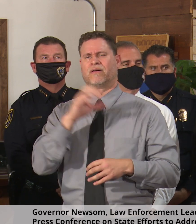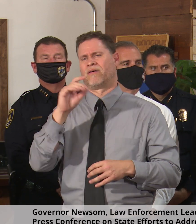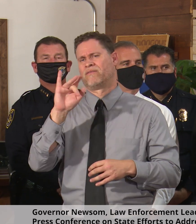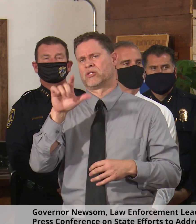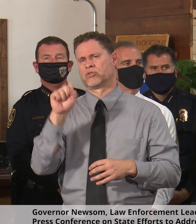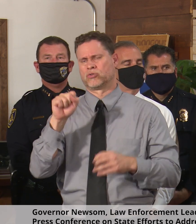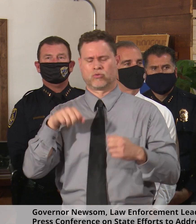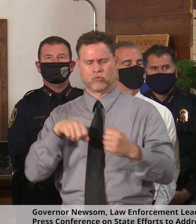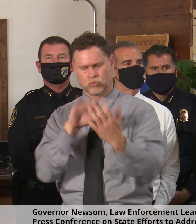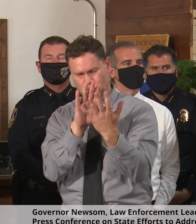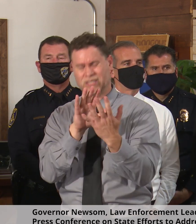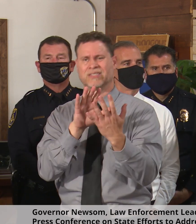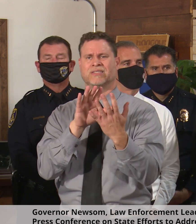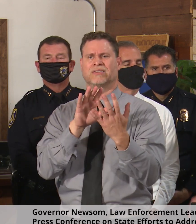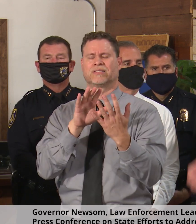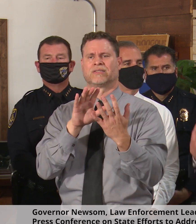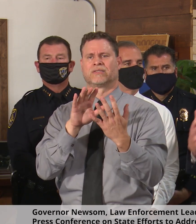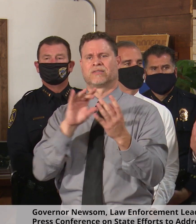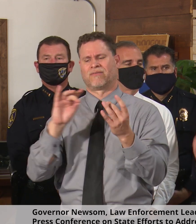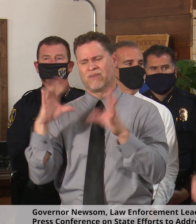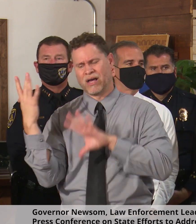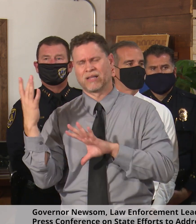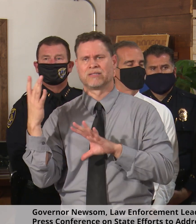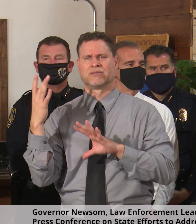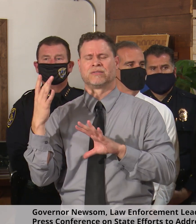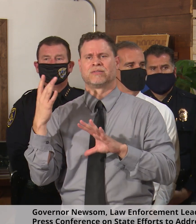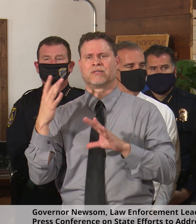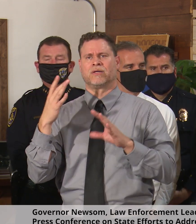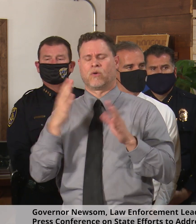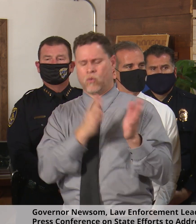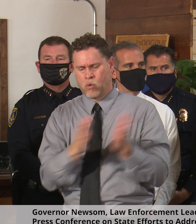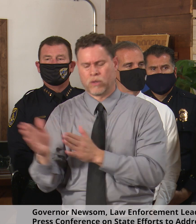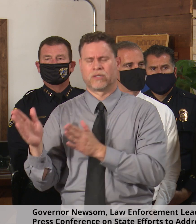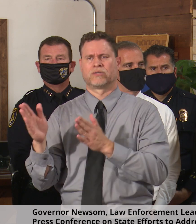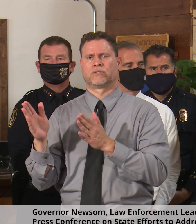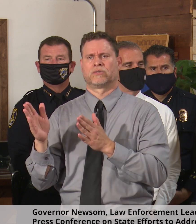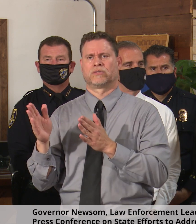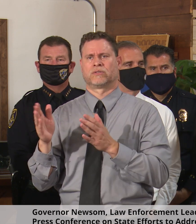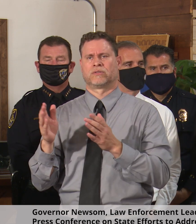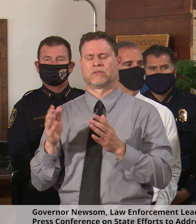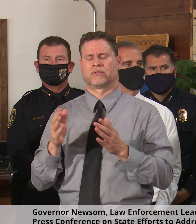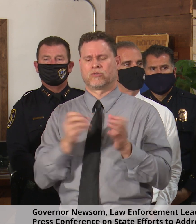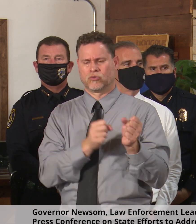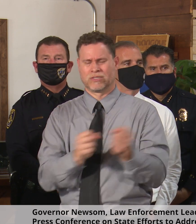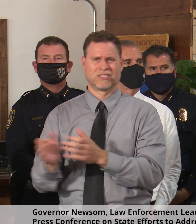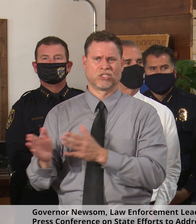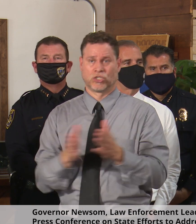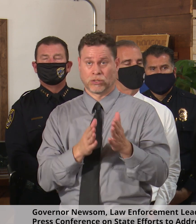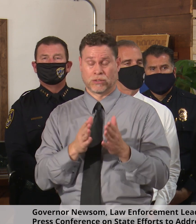the issue of violence and organize in a strategic and regional basis. Our efforts and that's exactly